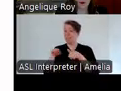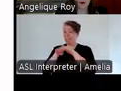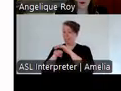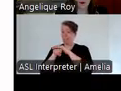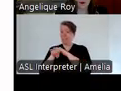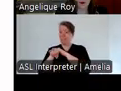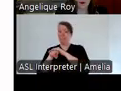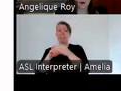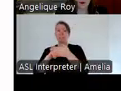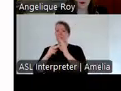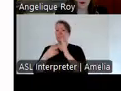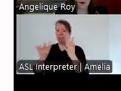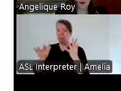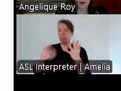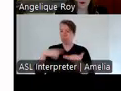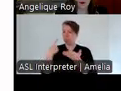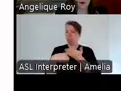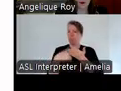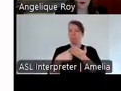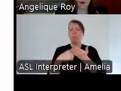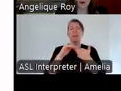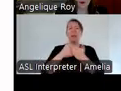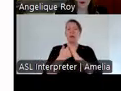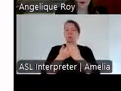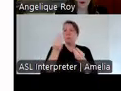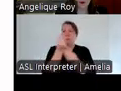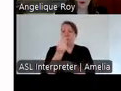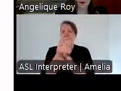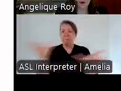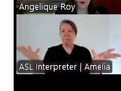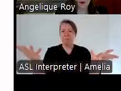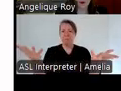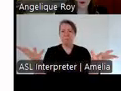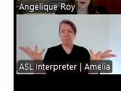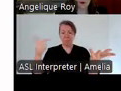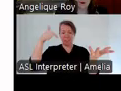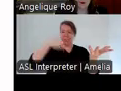we convey accessibility information to users. for example, there are several other projects